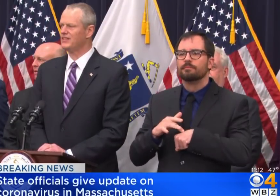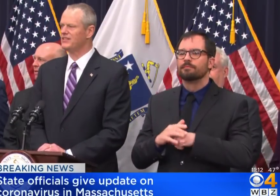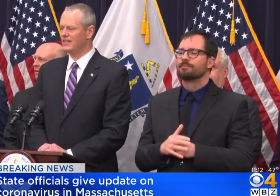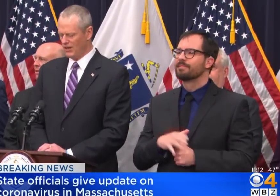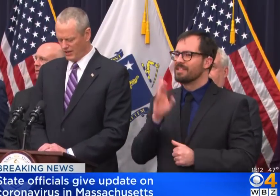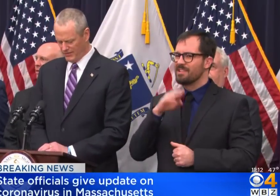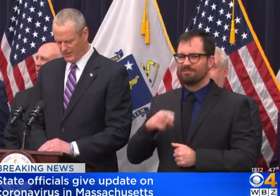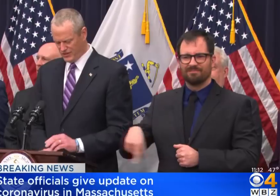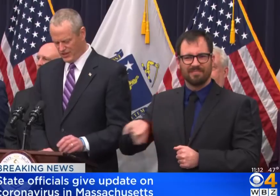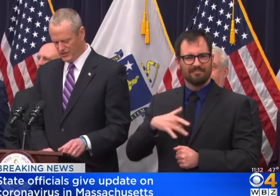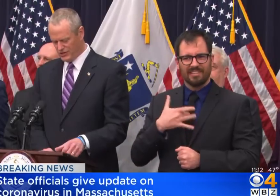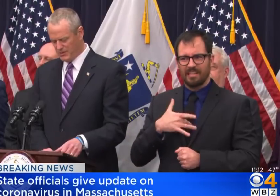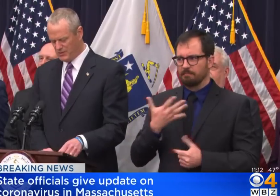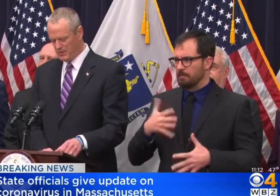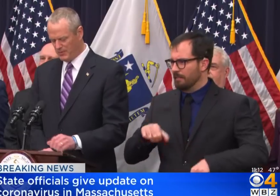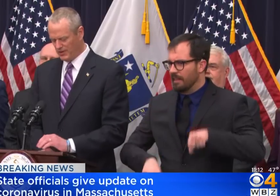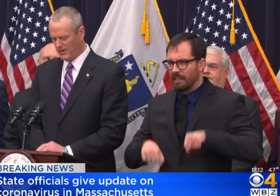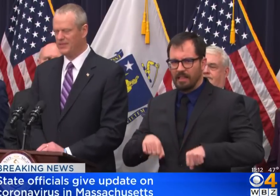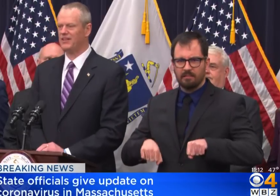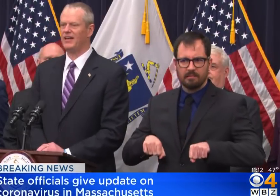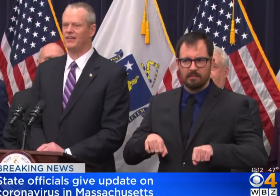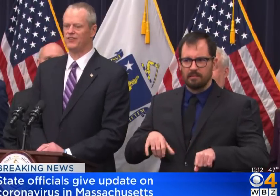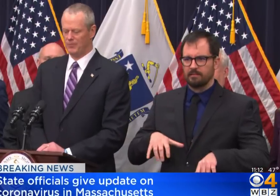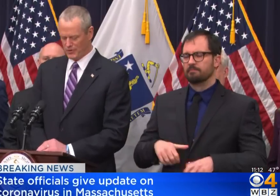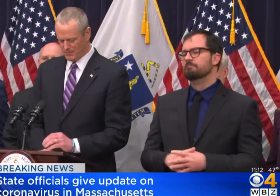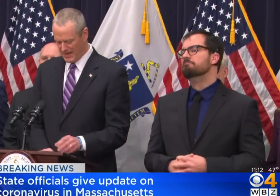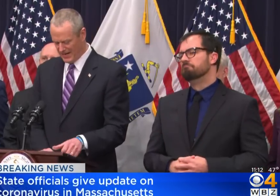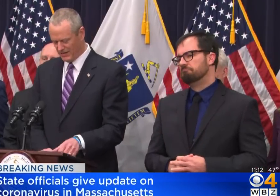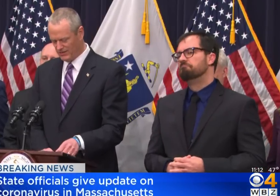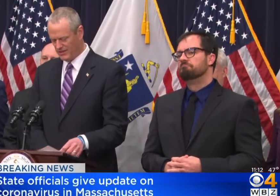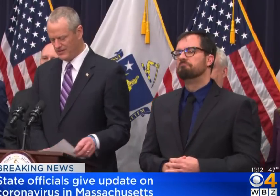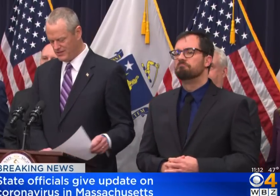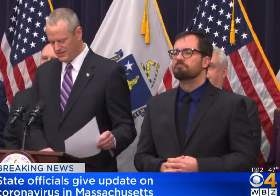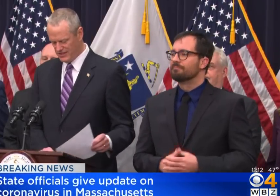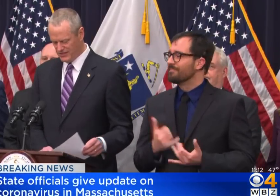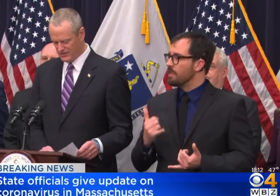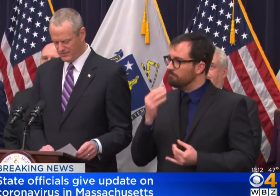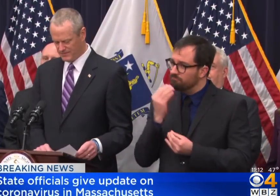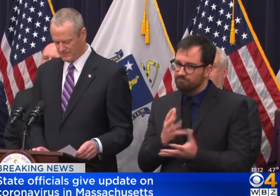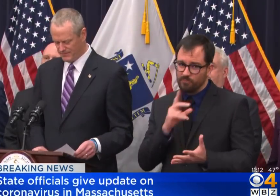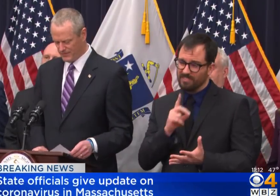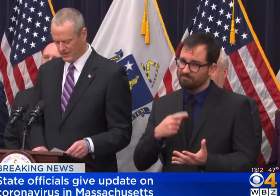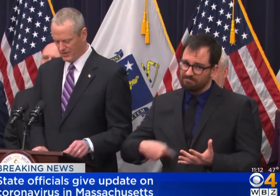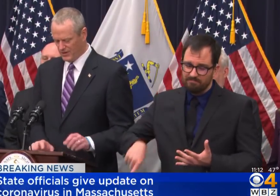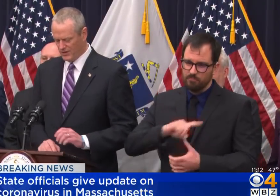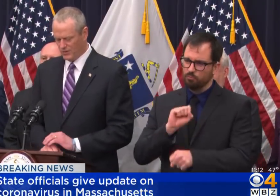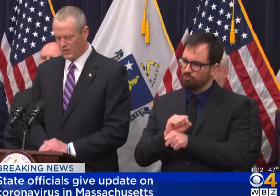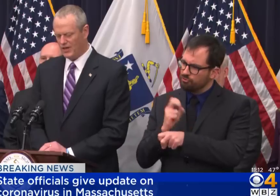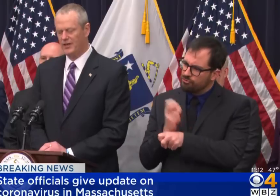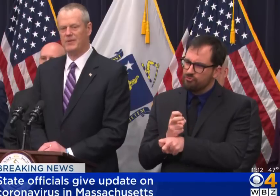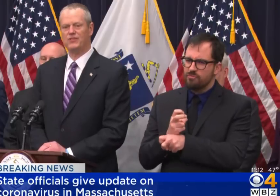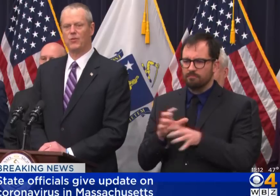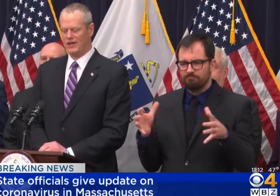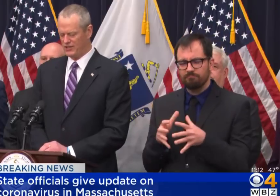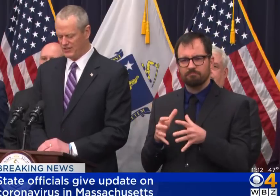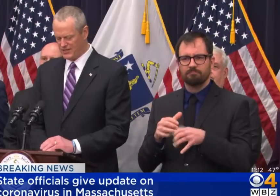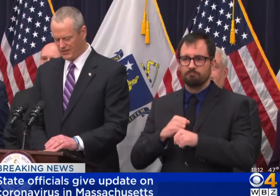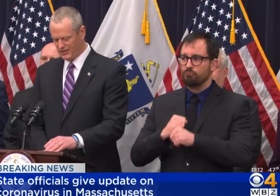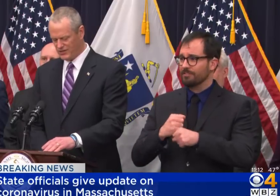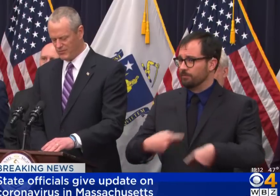TO OUR RESIDENTS. I KNOW THE CLOSURES AND DISRUPTIONS ARE UNSETTLING BUT I ACTUALLY THINK SEEING ALL OF THE